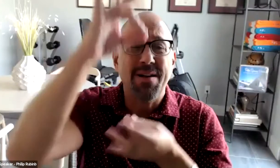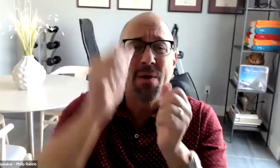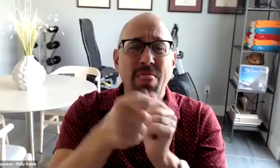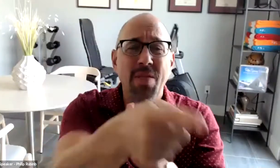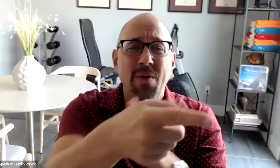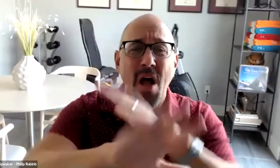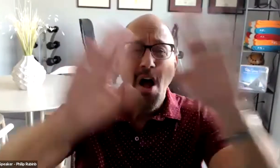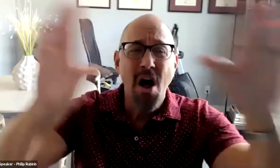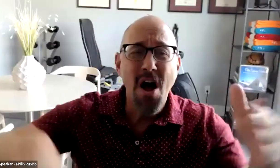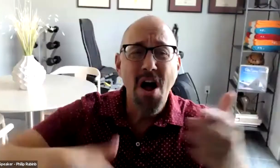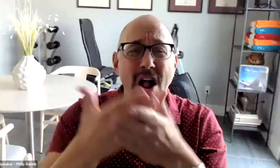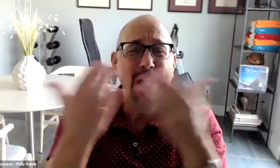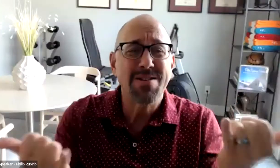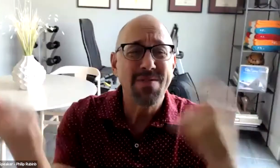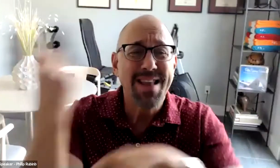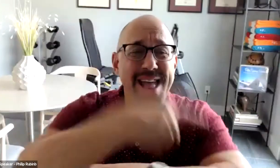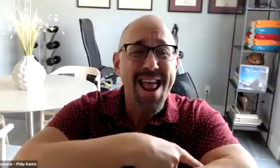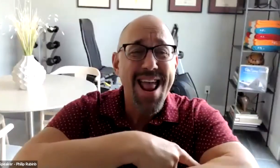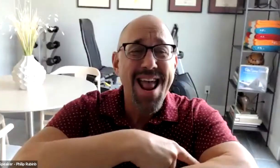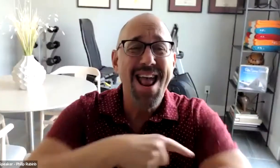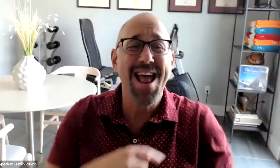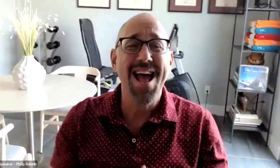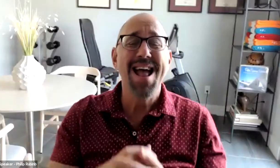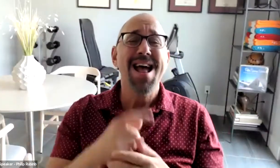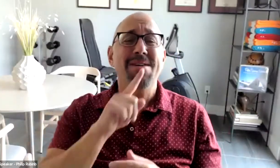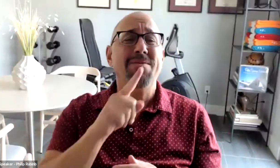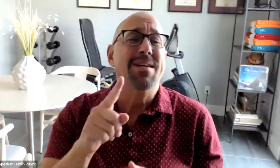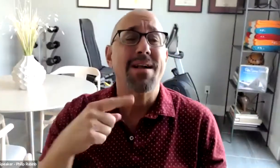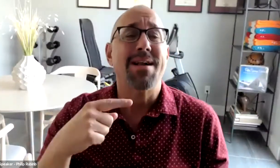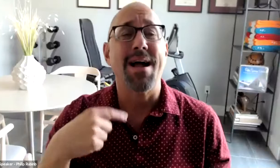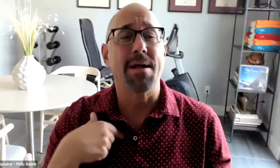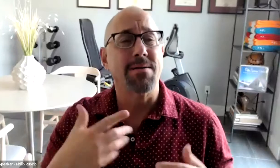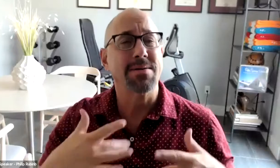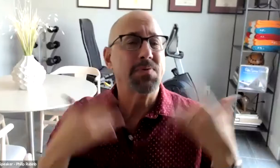Whatever you want me to say to them. Guy's spirit is here with you today,